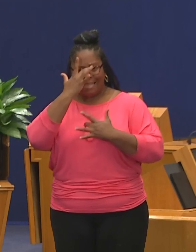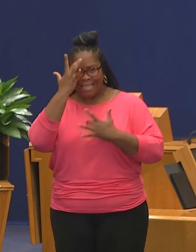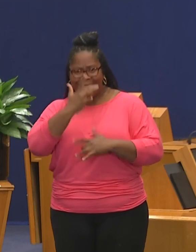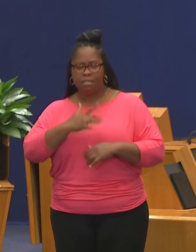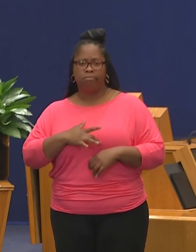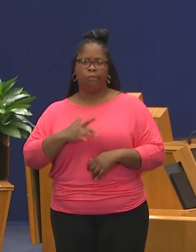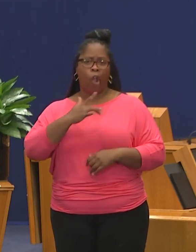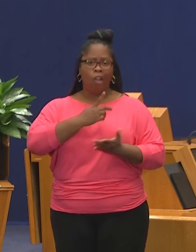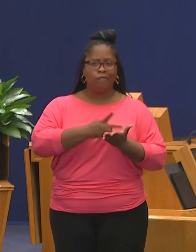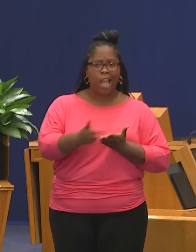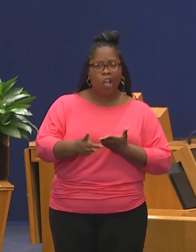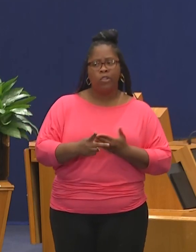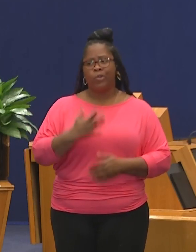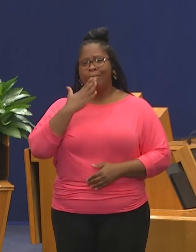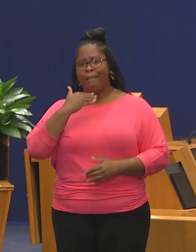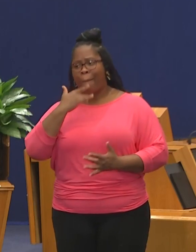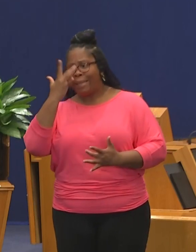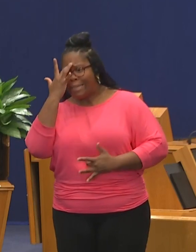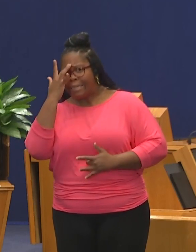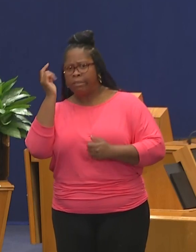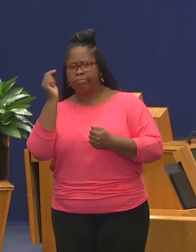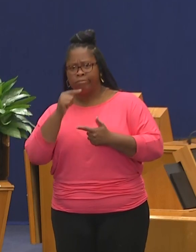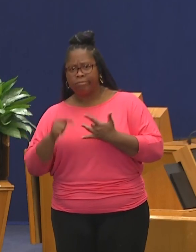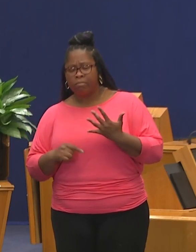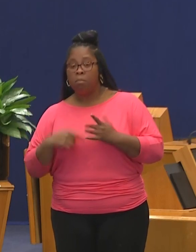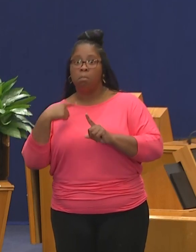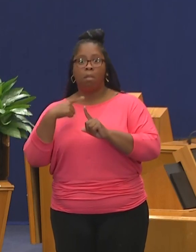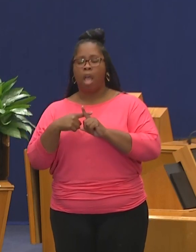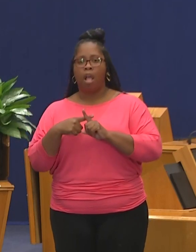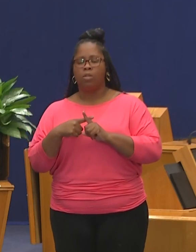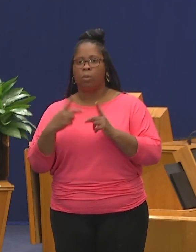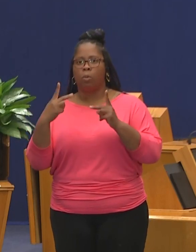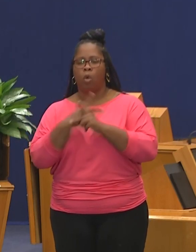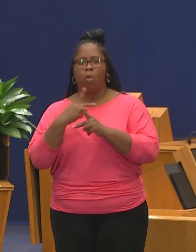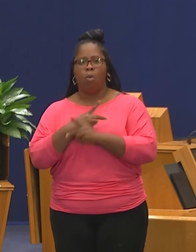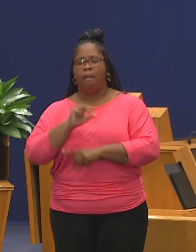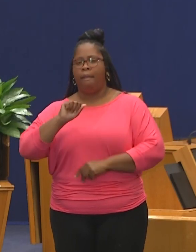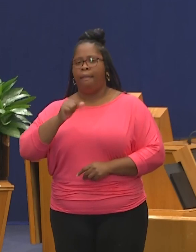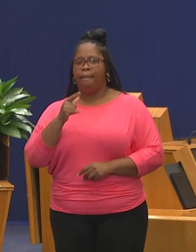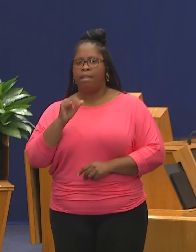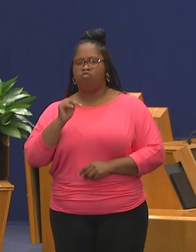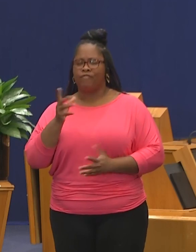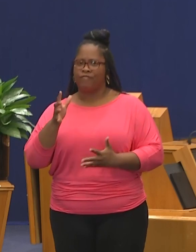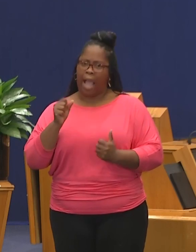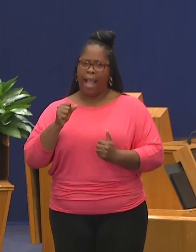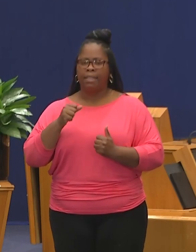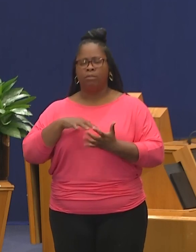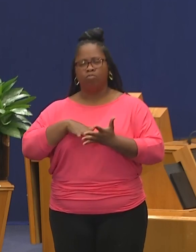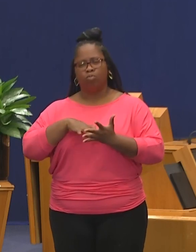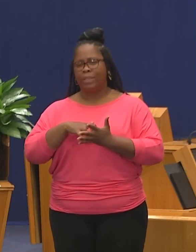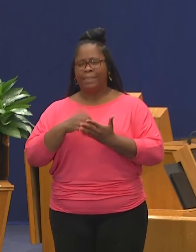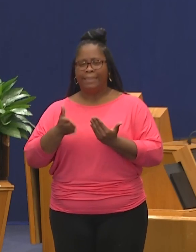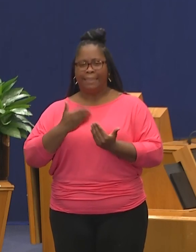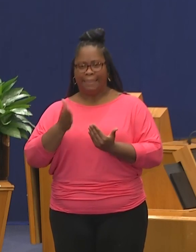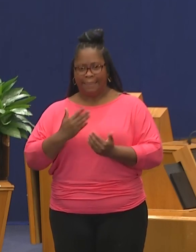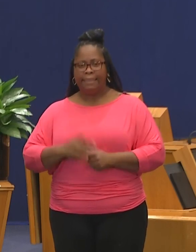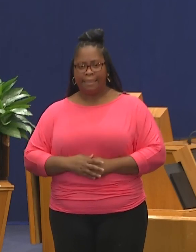PULMONARY DISEASE, HEART FAILURE, DIABETES, AND THEY ALSO EXPERIENCE ACCELERATING AGING